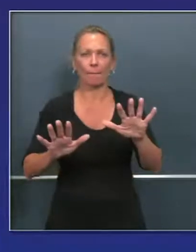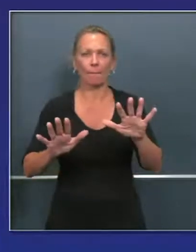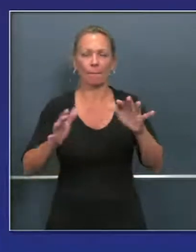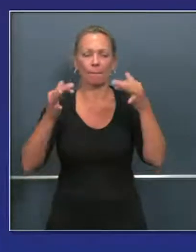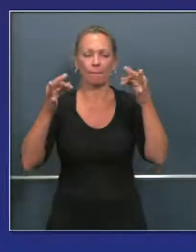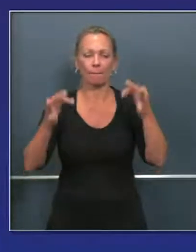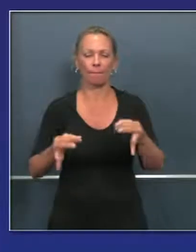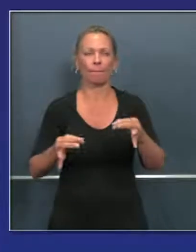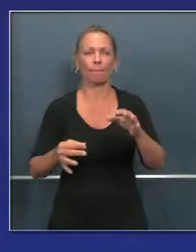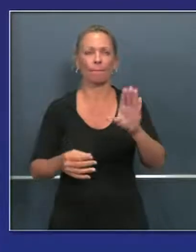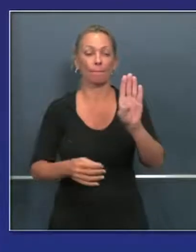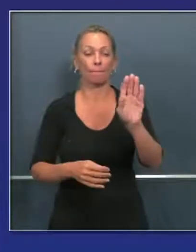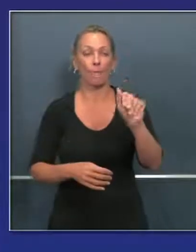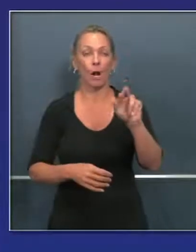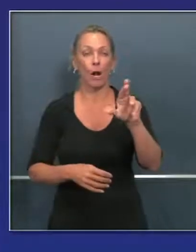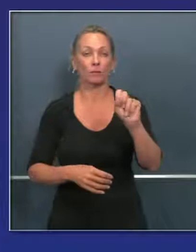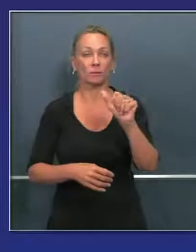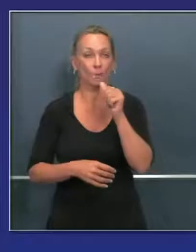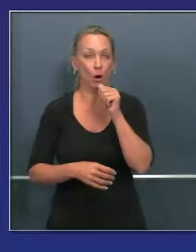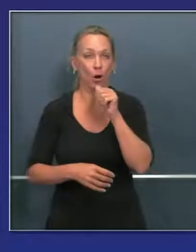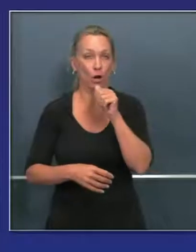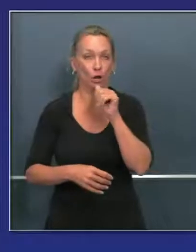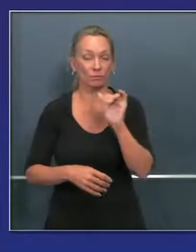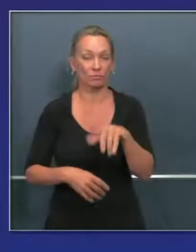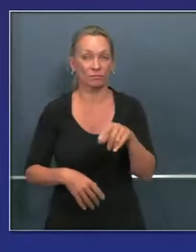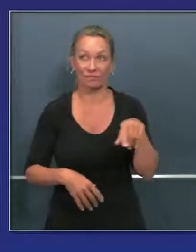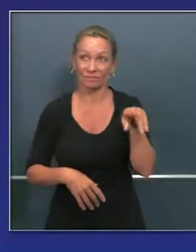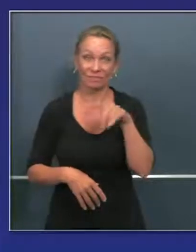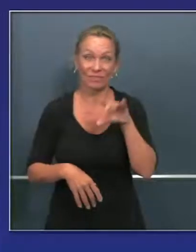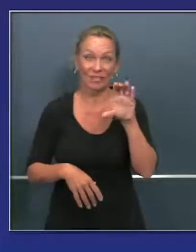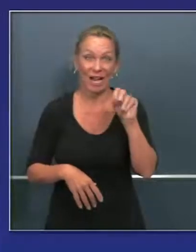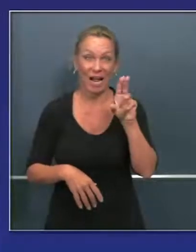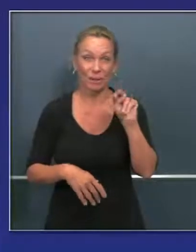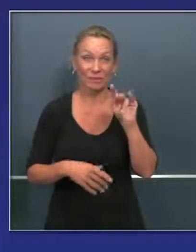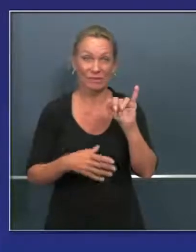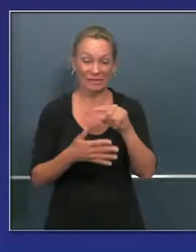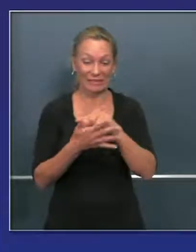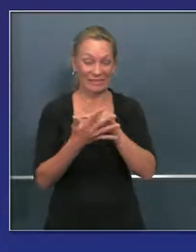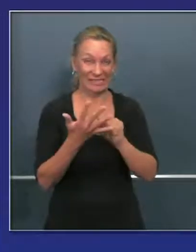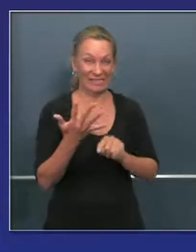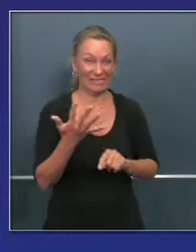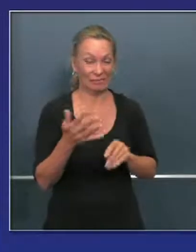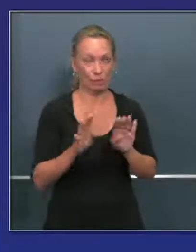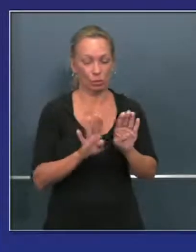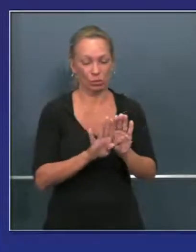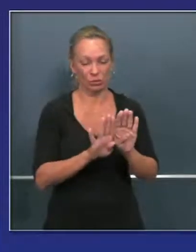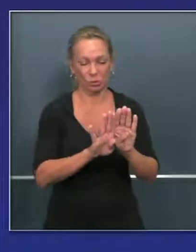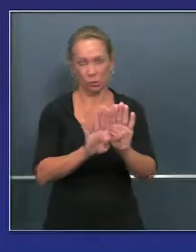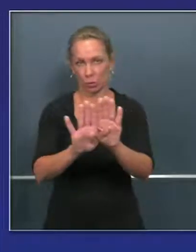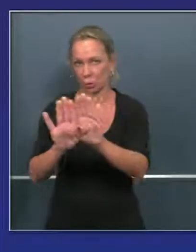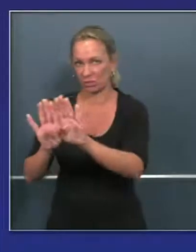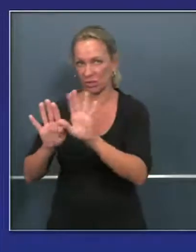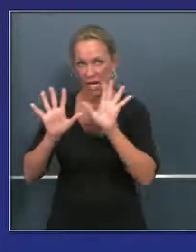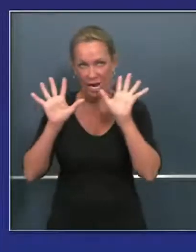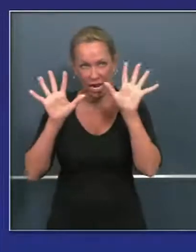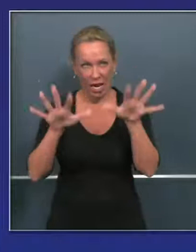state five point five percent is of concern it's not where some other states that are generating